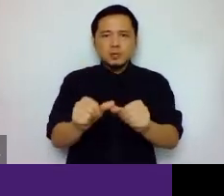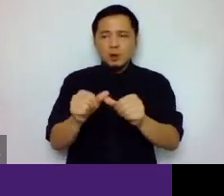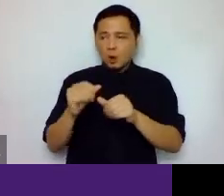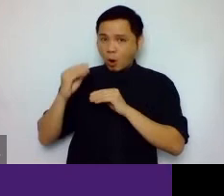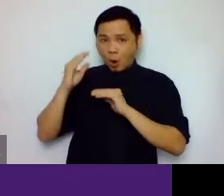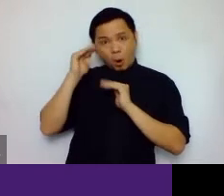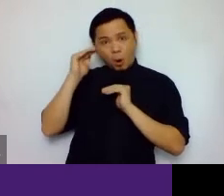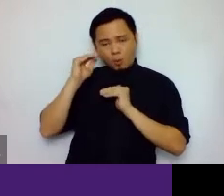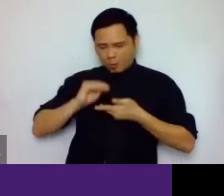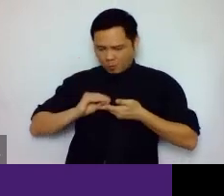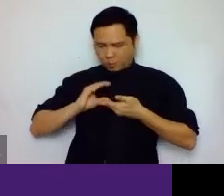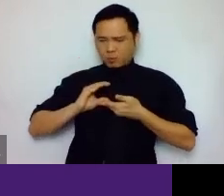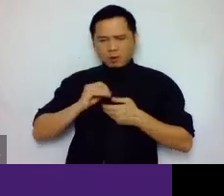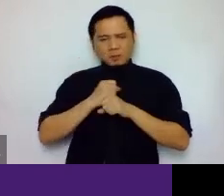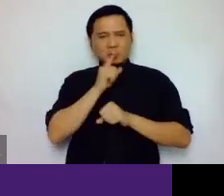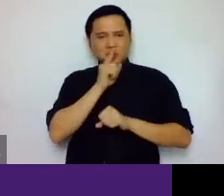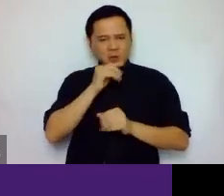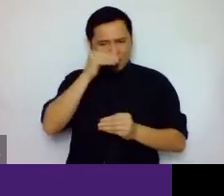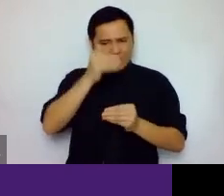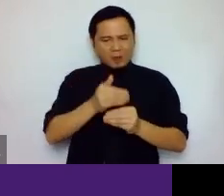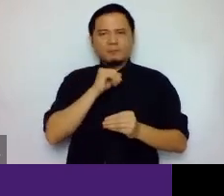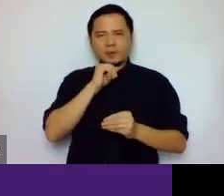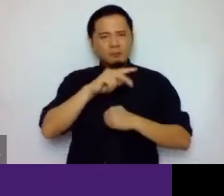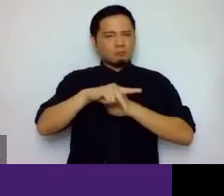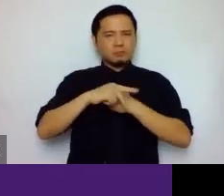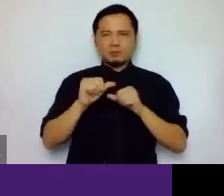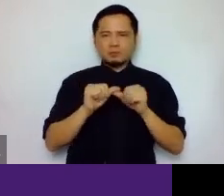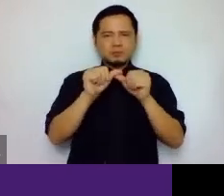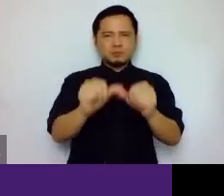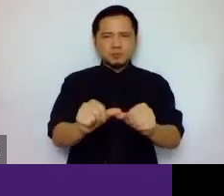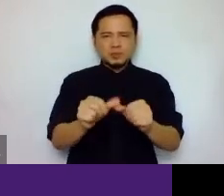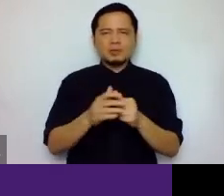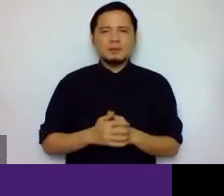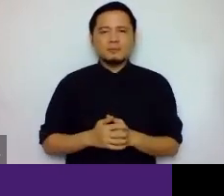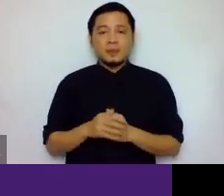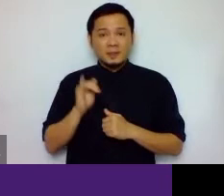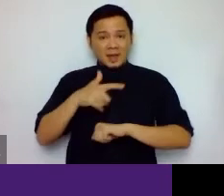That things will get better and more so now that additional help in the form of the vaccines is here.